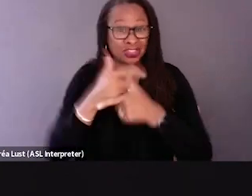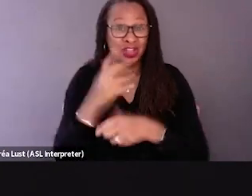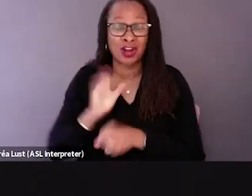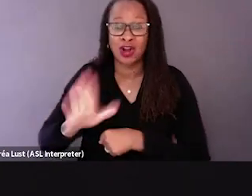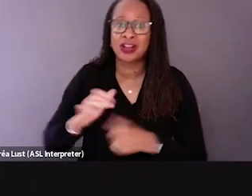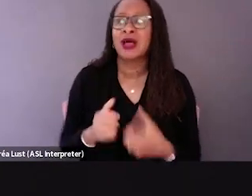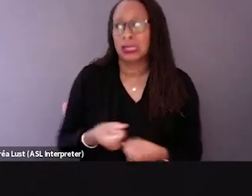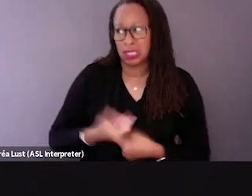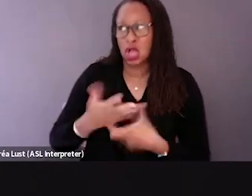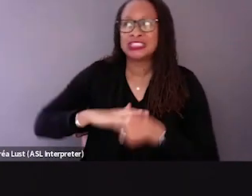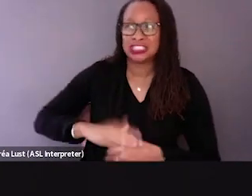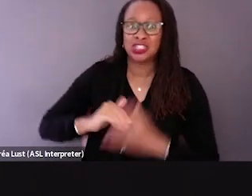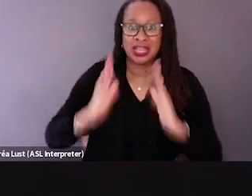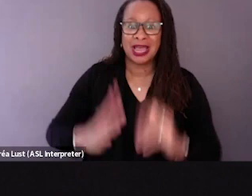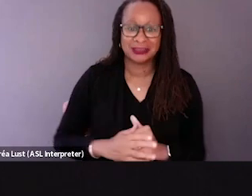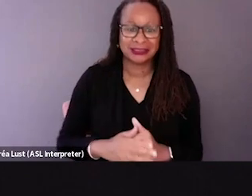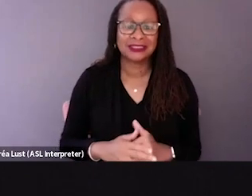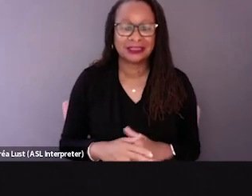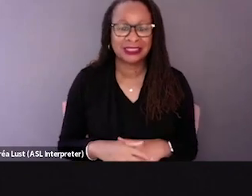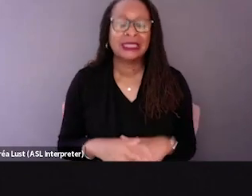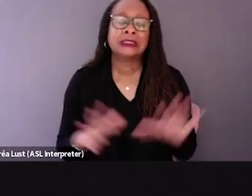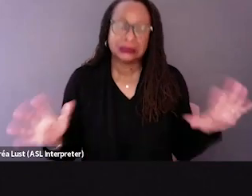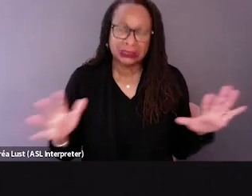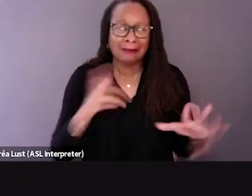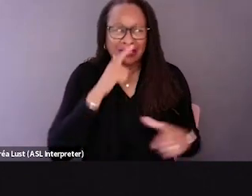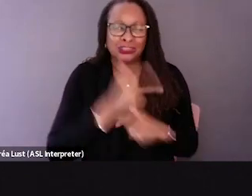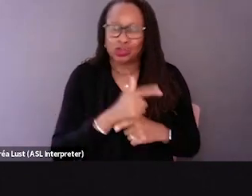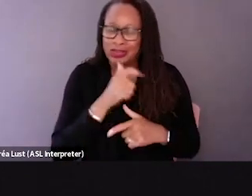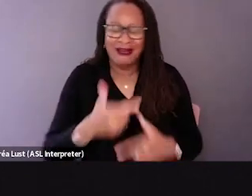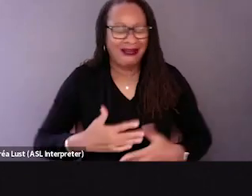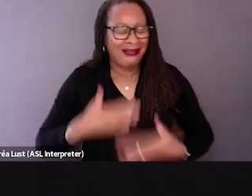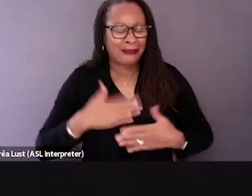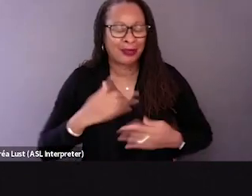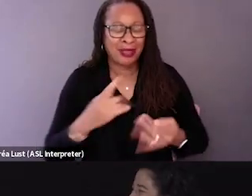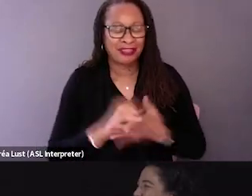She definitely had something to hold, you know, hold over my head and I had something to hold over hers, I guess.